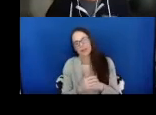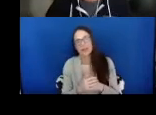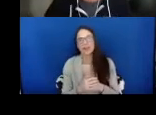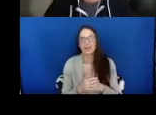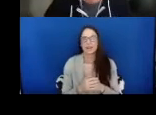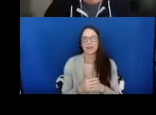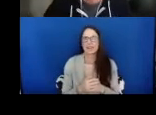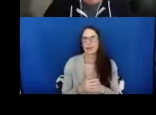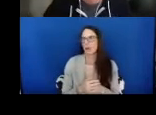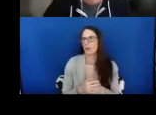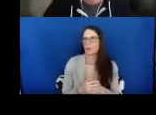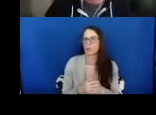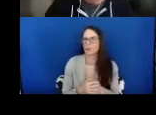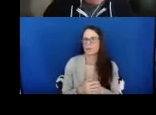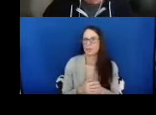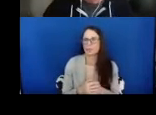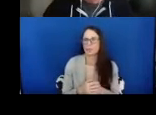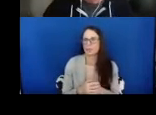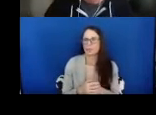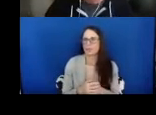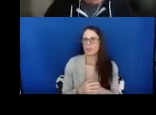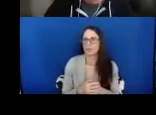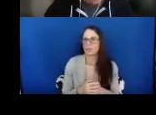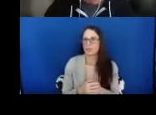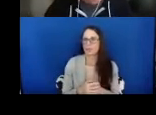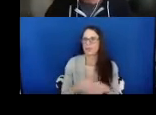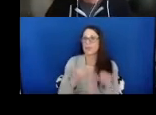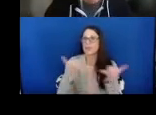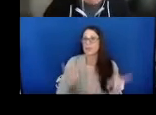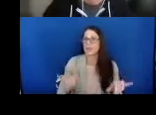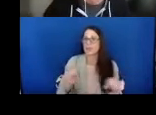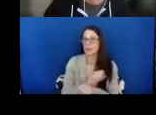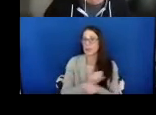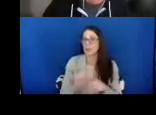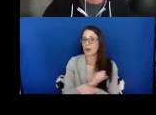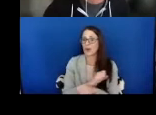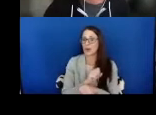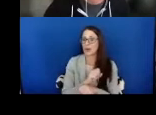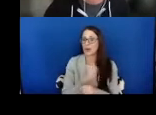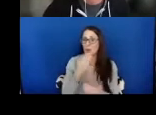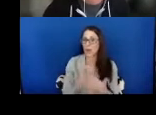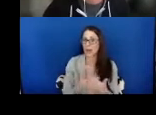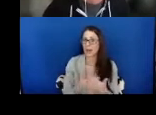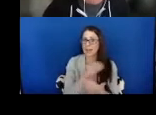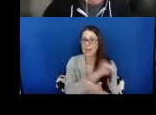16:21:27 The, the system works particularly well, even in the best of times, but of course